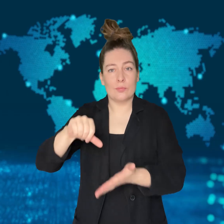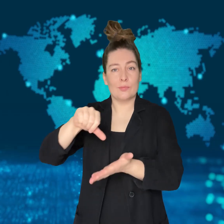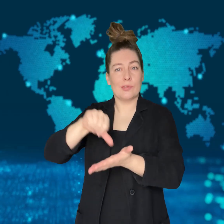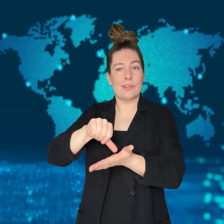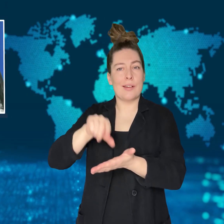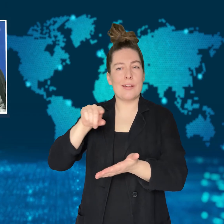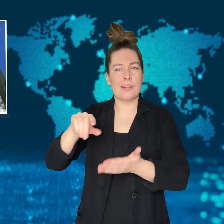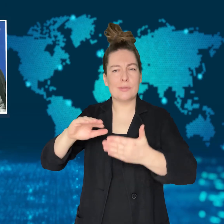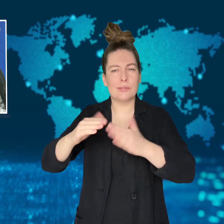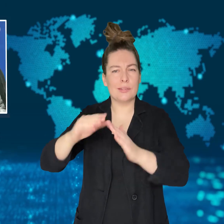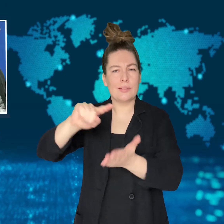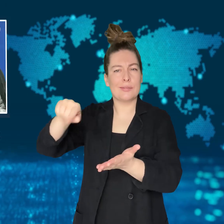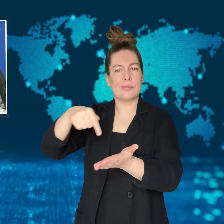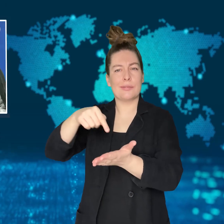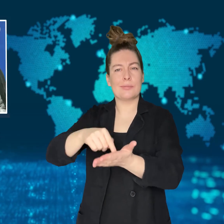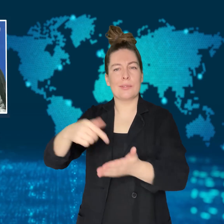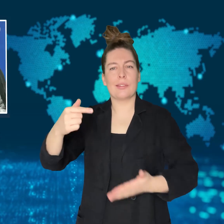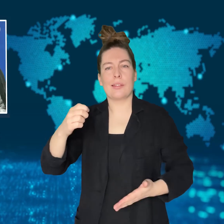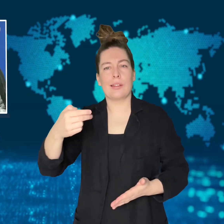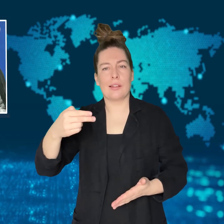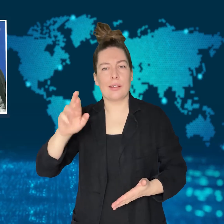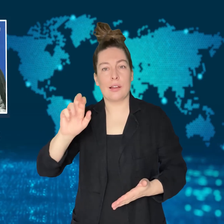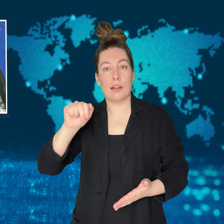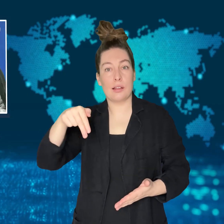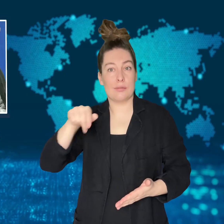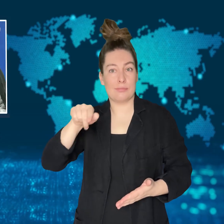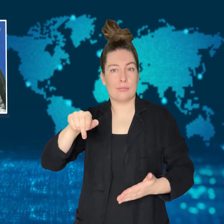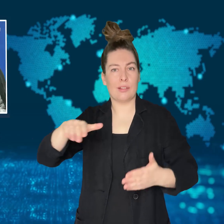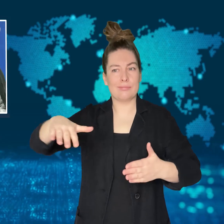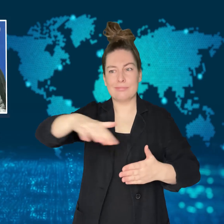[MONIKA]: Two Iranian Supreme Court judges